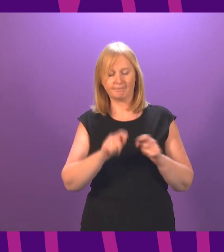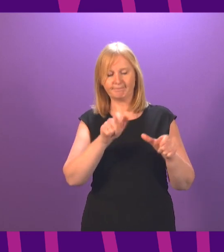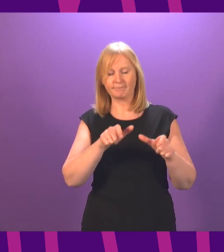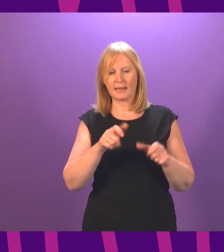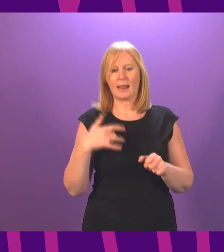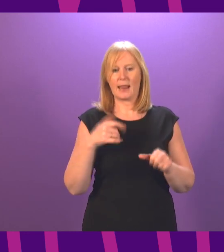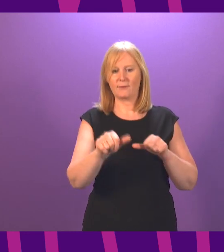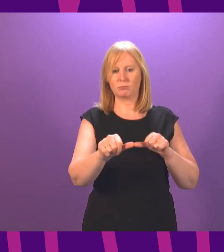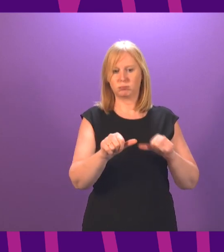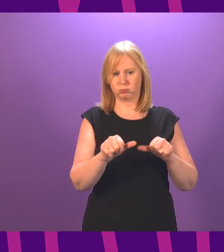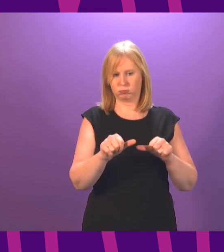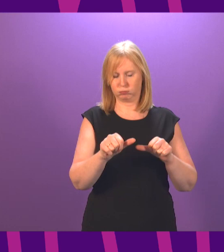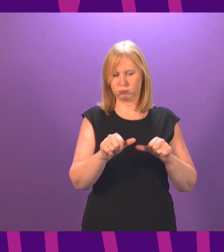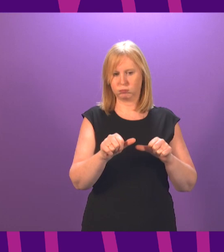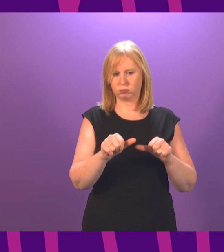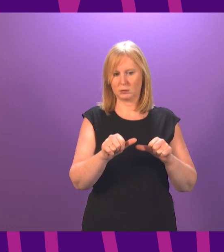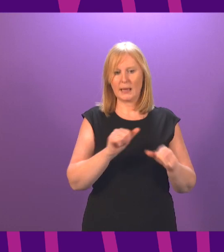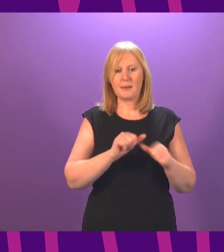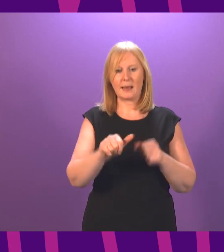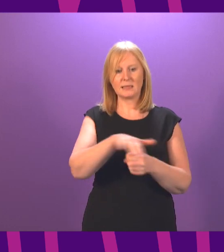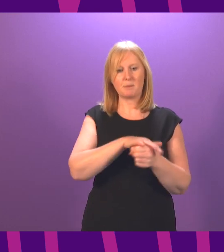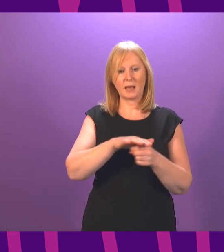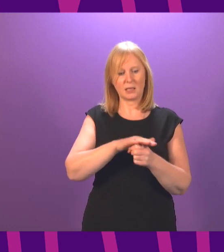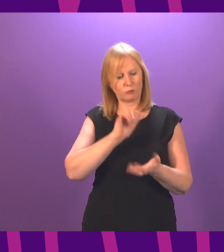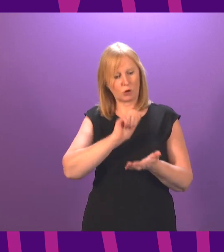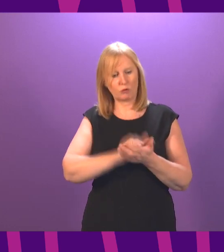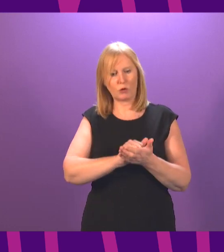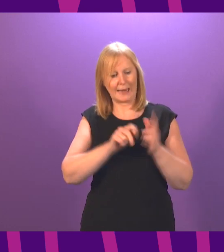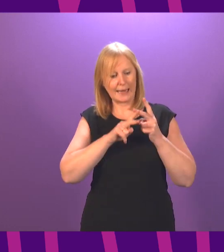of their life, the best place for them to receive appropriate care is often in their